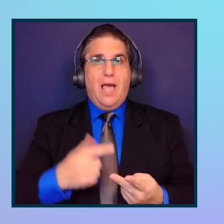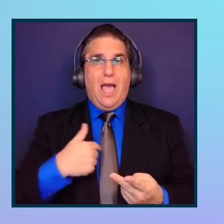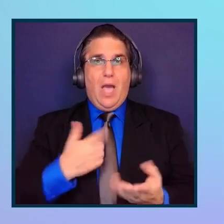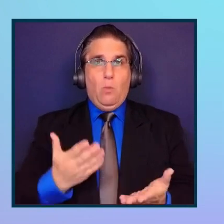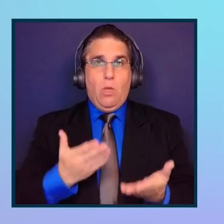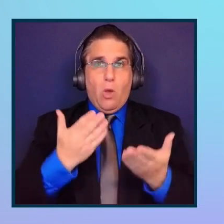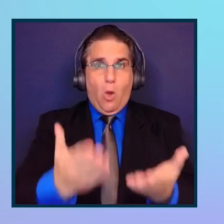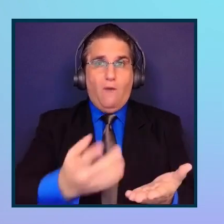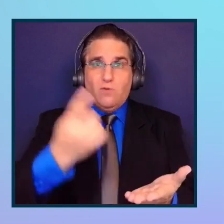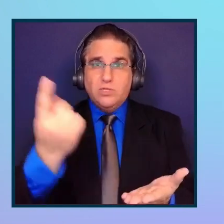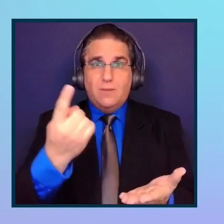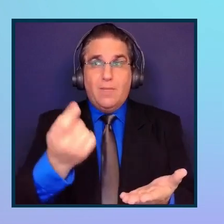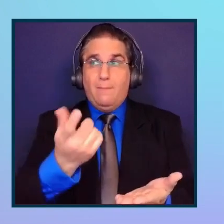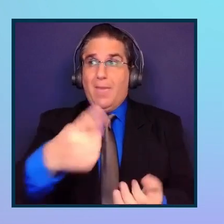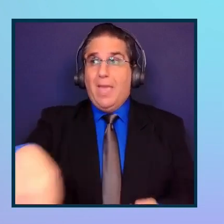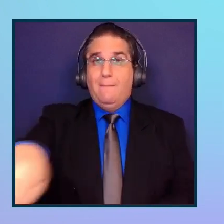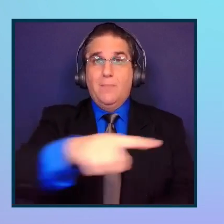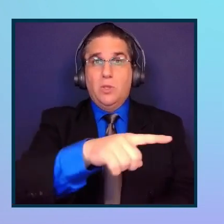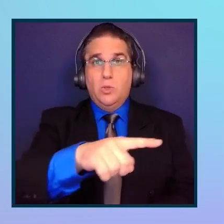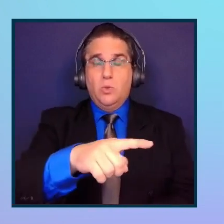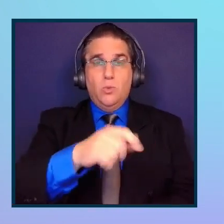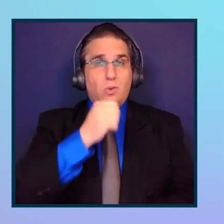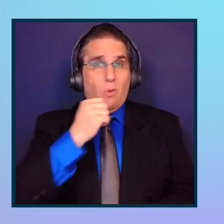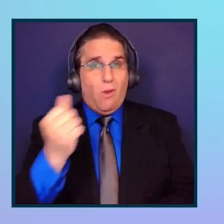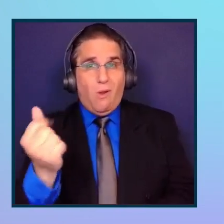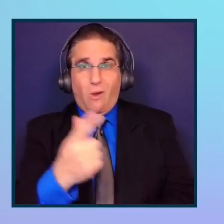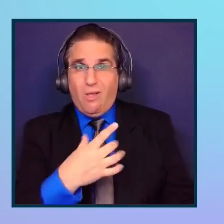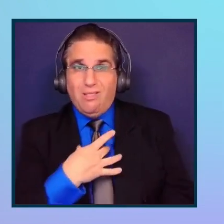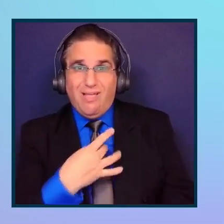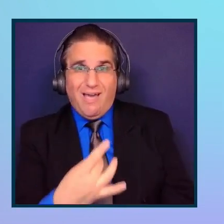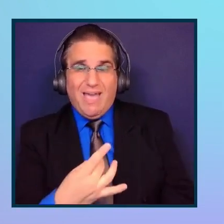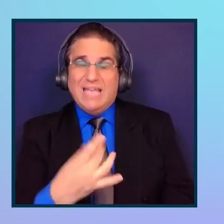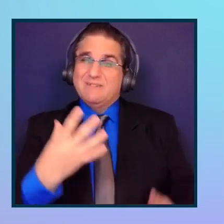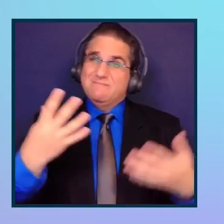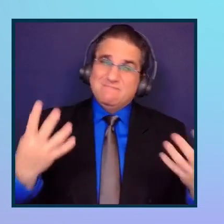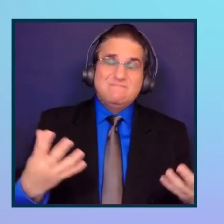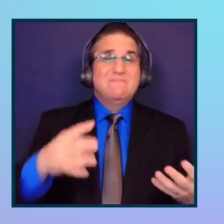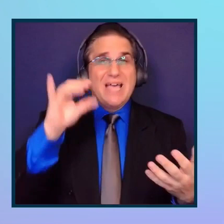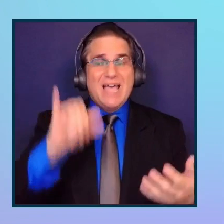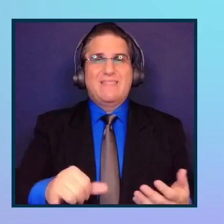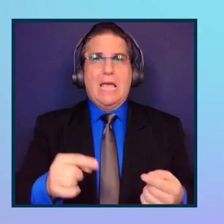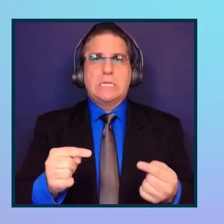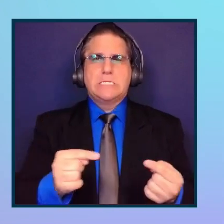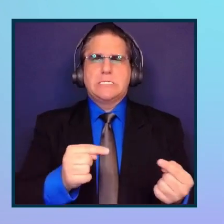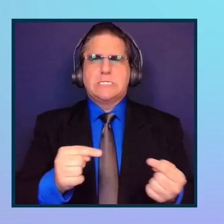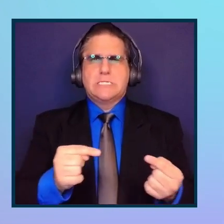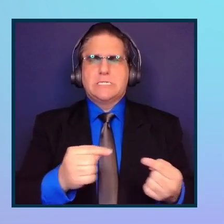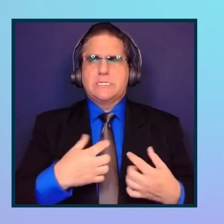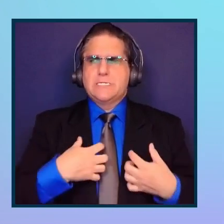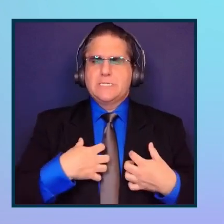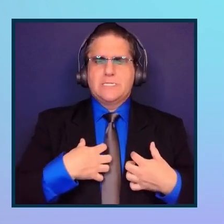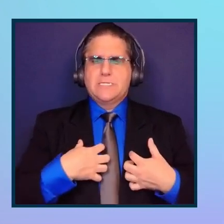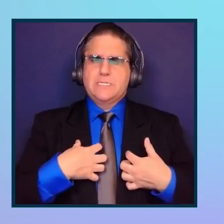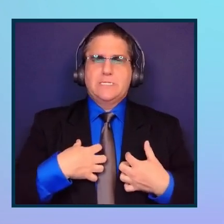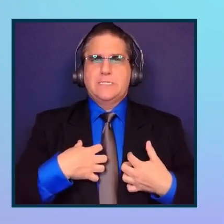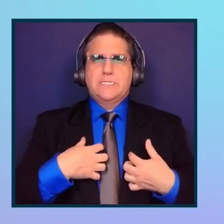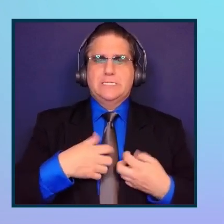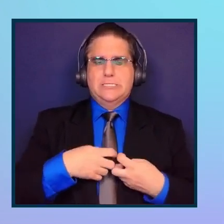that maybe not everyone likes the first day. Tension is created on the way to causing change to happen.